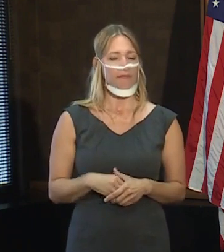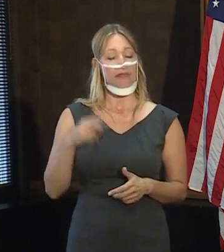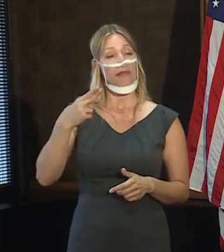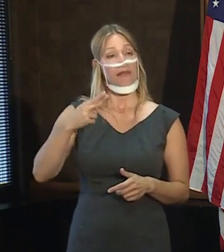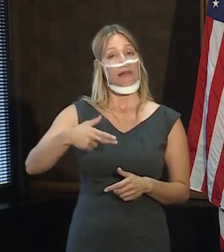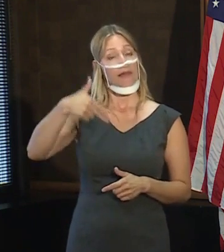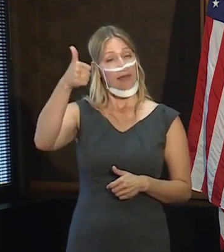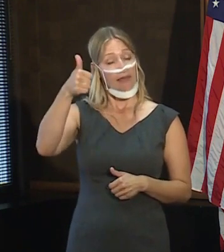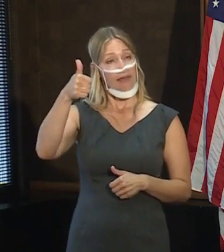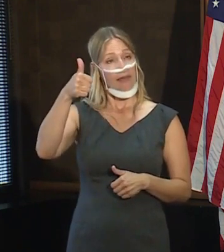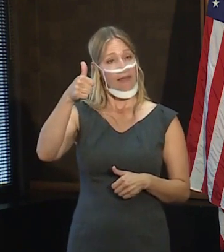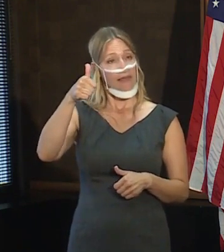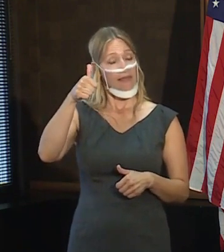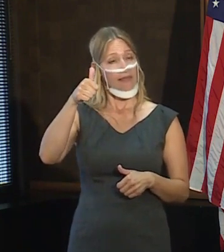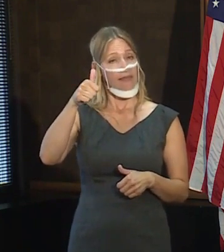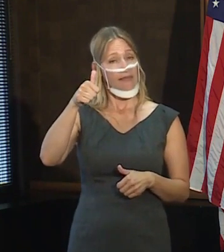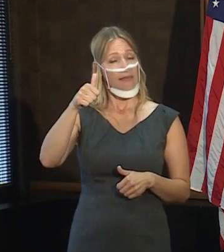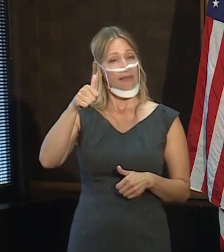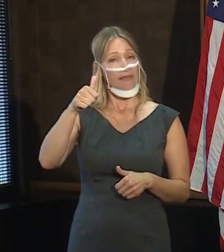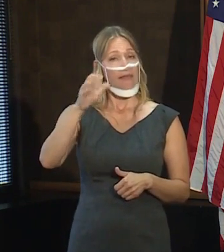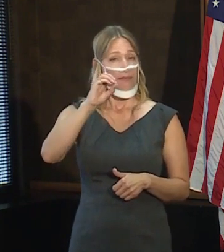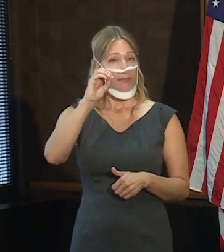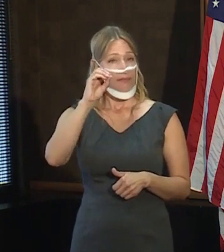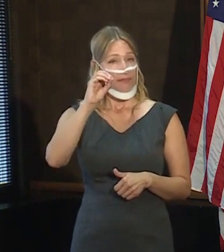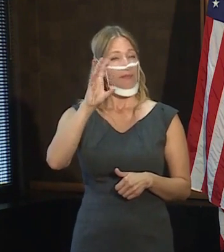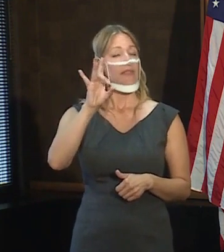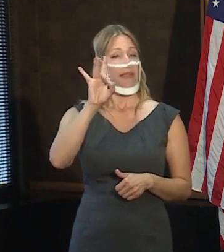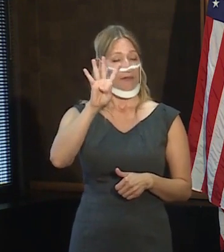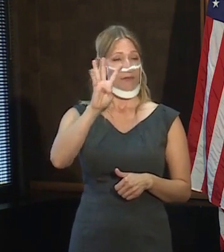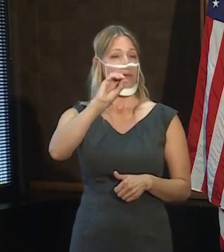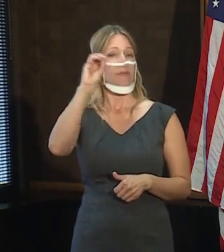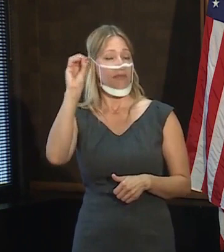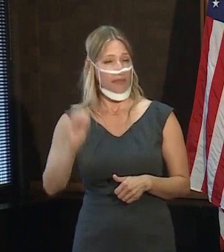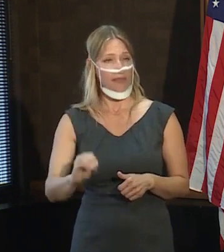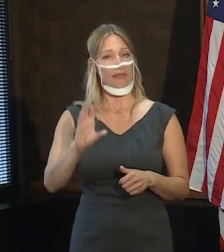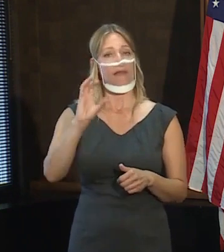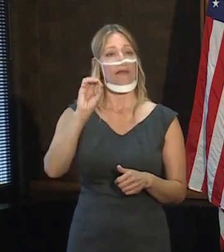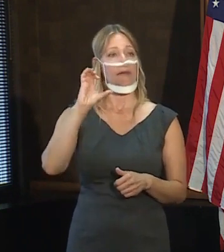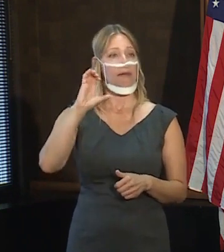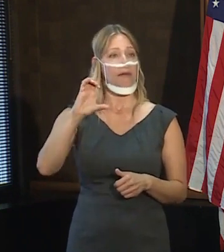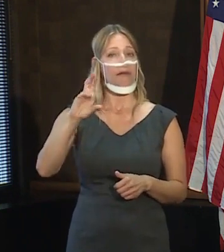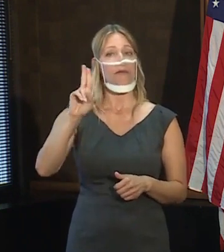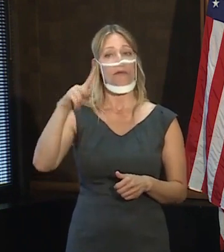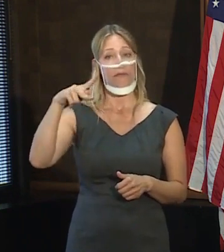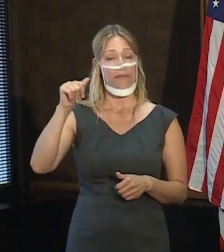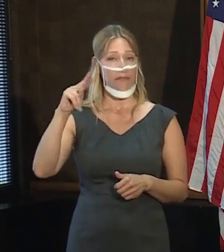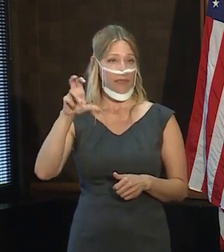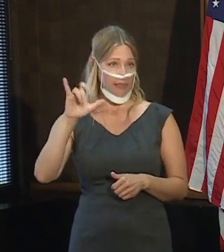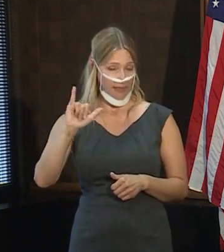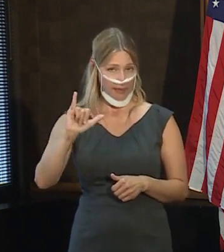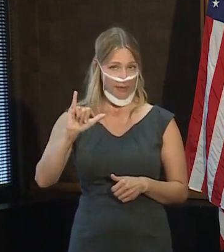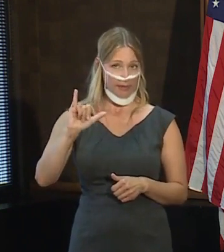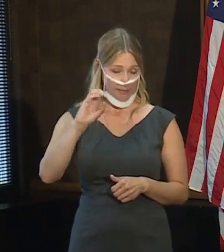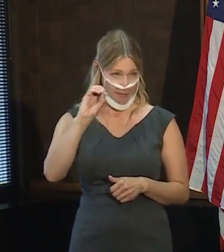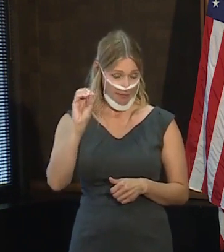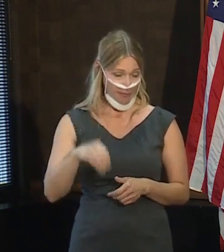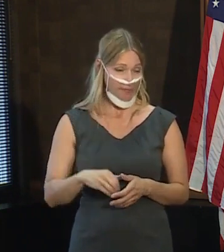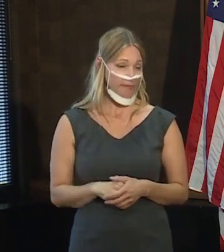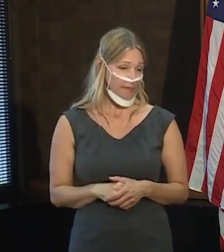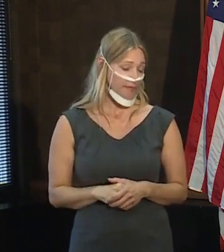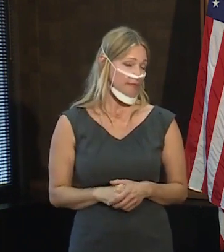THAT IS THE LOWEST NUMBER I HAVE SEEN SINCE I STARTED TO PUT THESE THING HIGHEST OCCUPANCY.